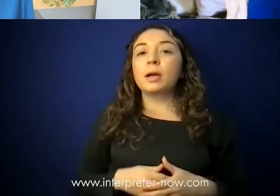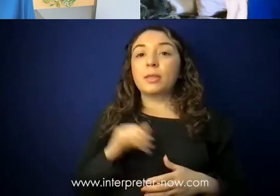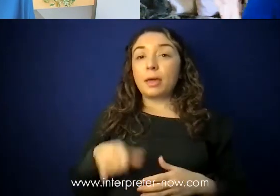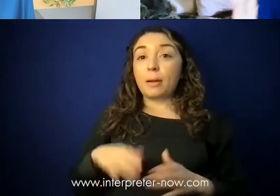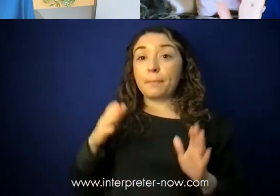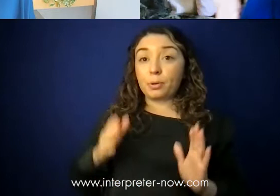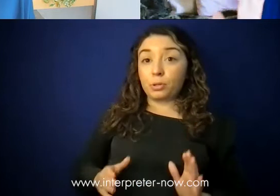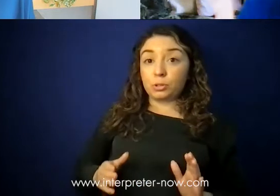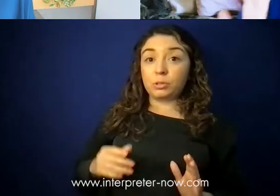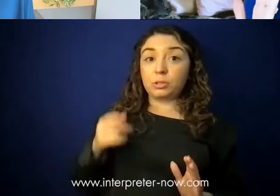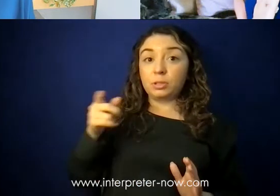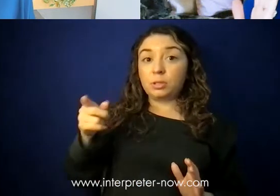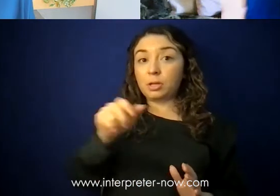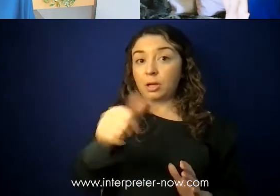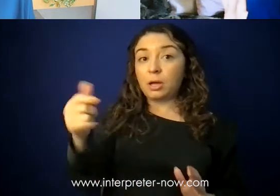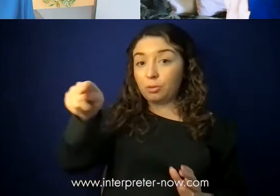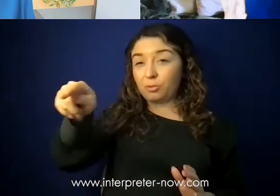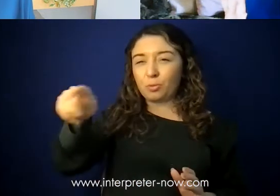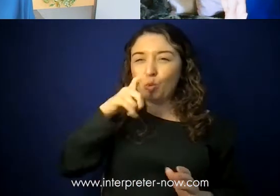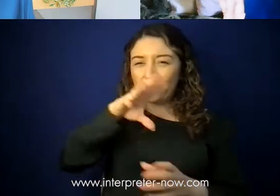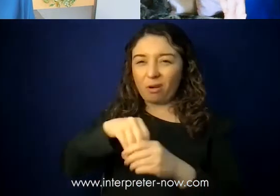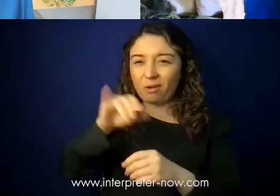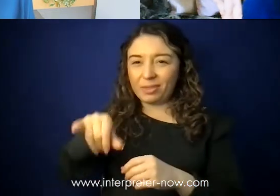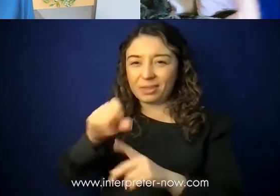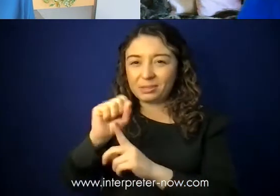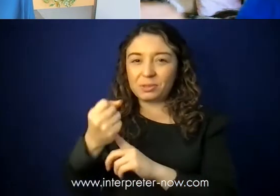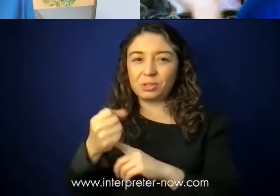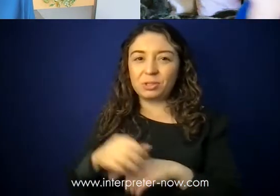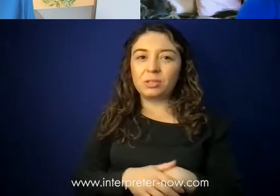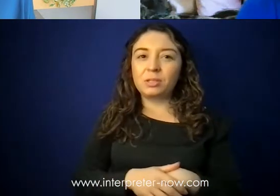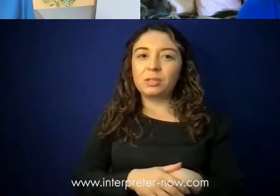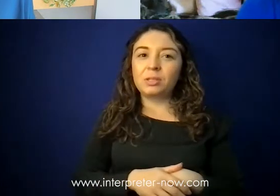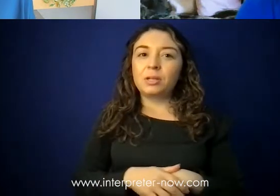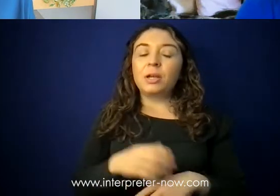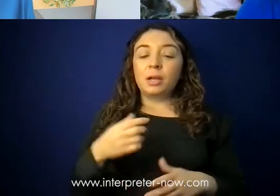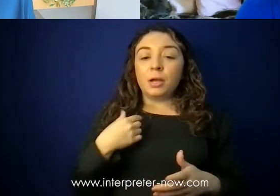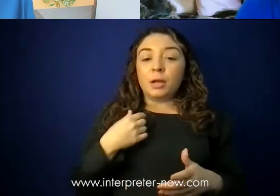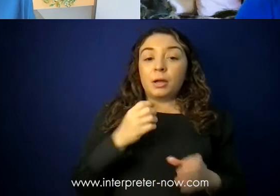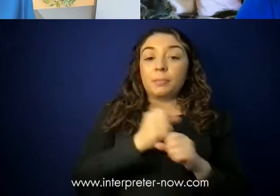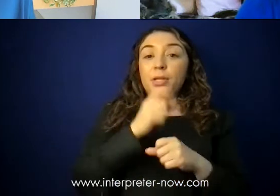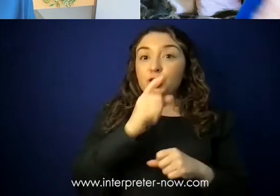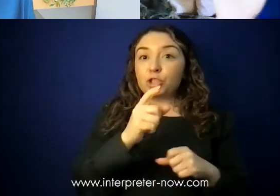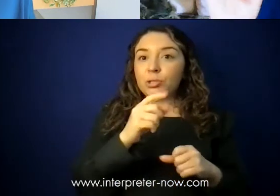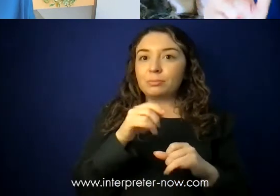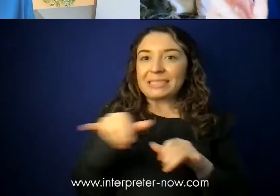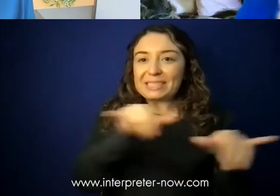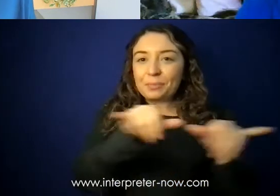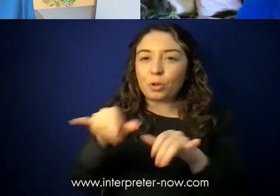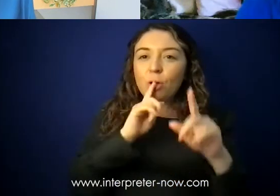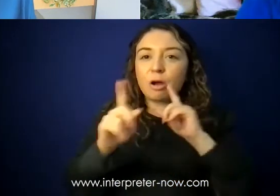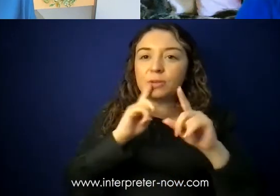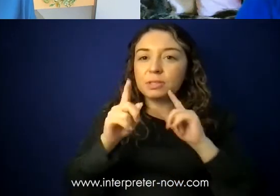about, would not be very dissimilar to my conversation with Person B, who is the "perpetrator,"